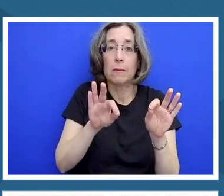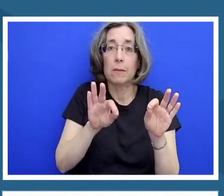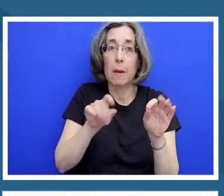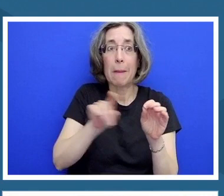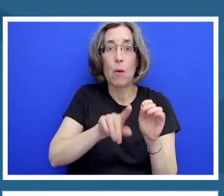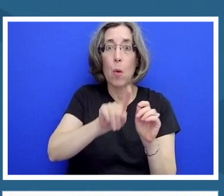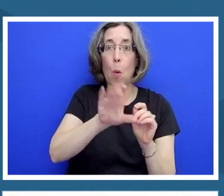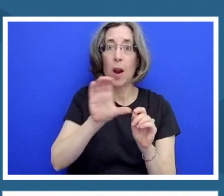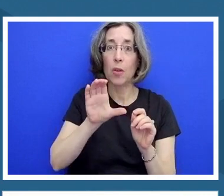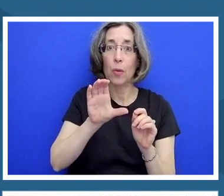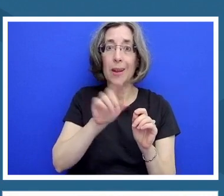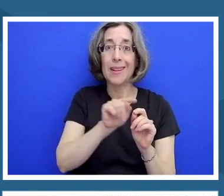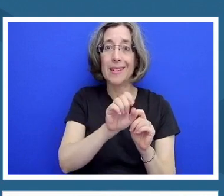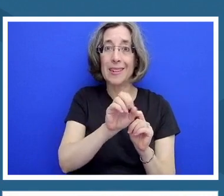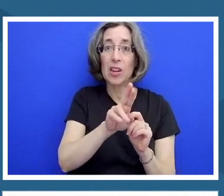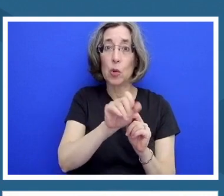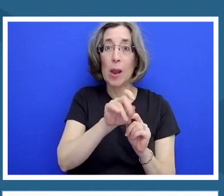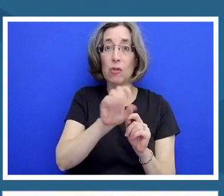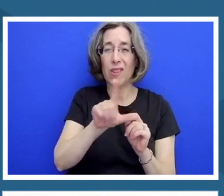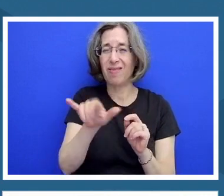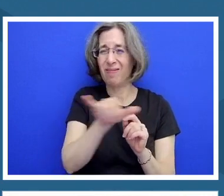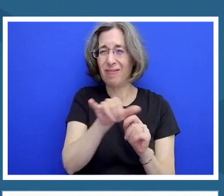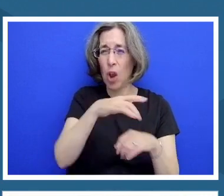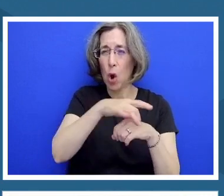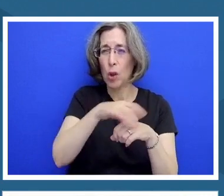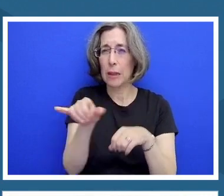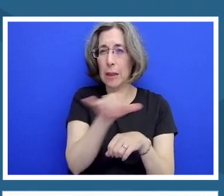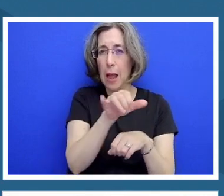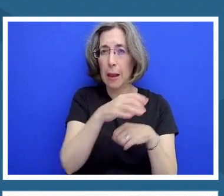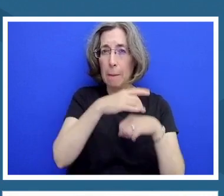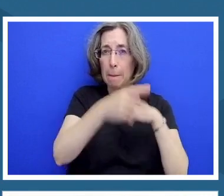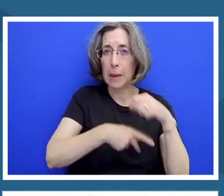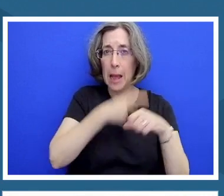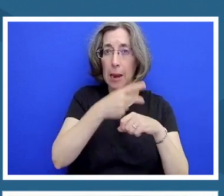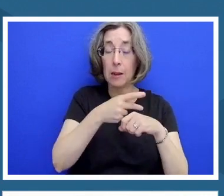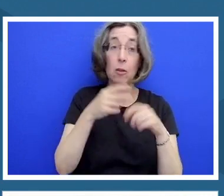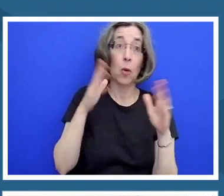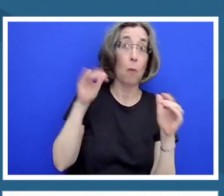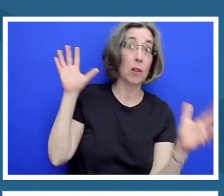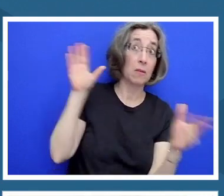those 20 years we will be able to observe all of them